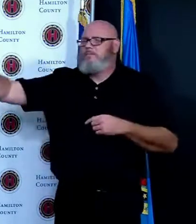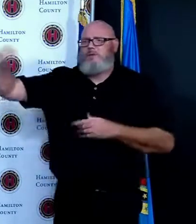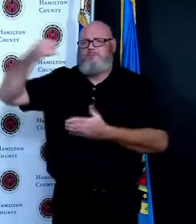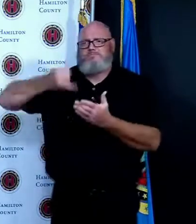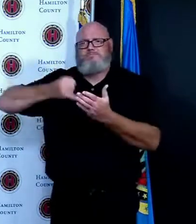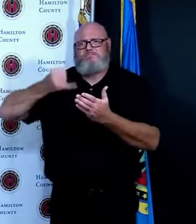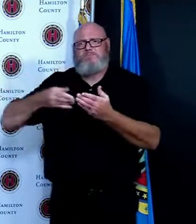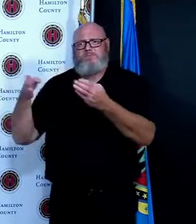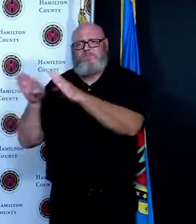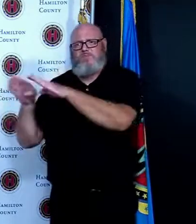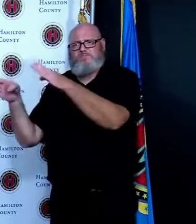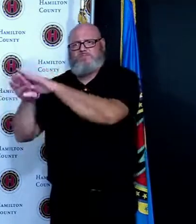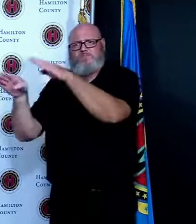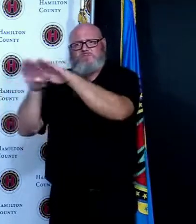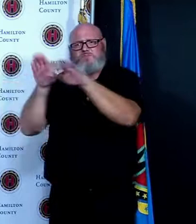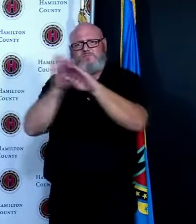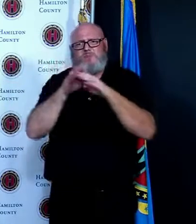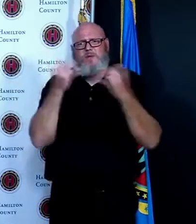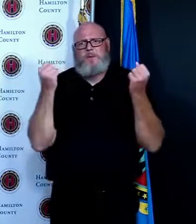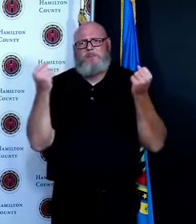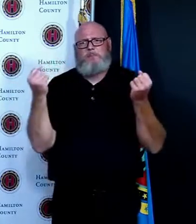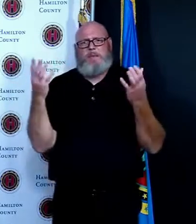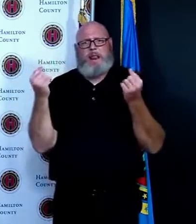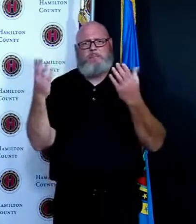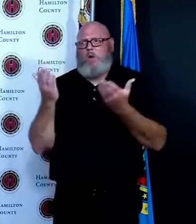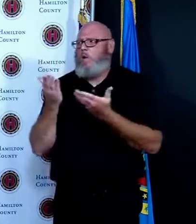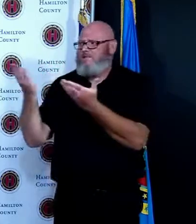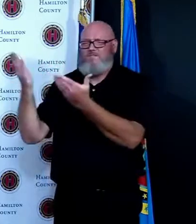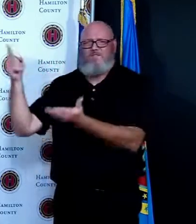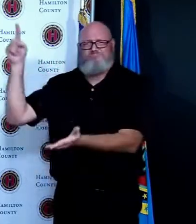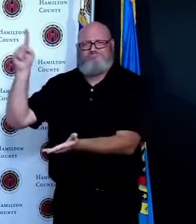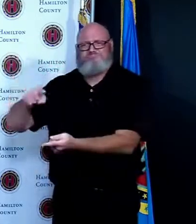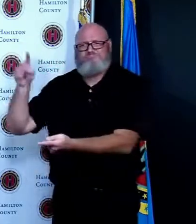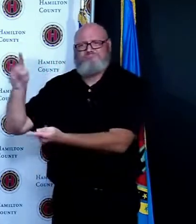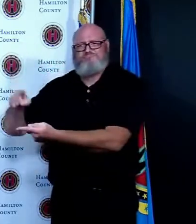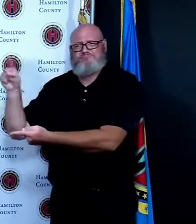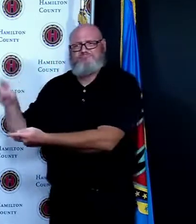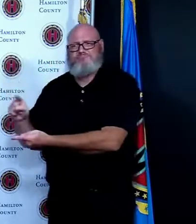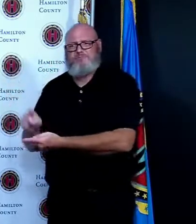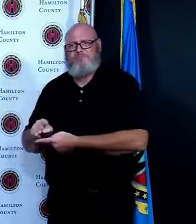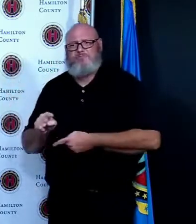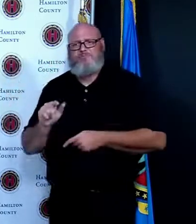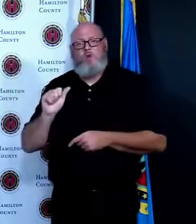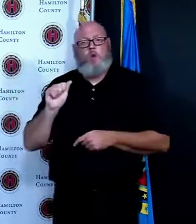due to Covid-19. so this program will assist those organizations with with costs incurred due to the